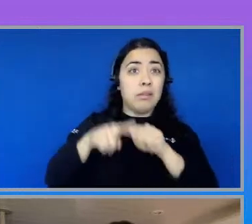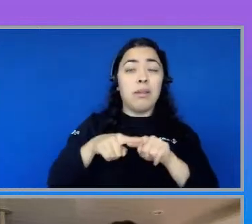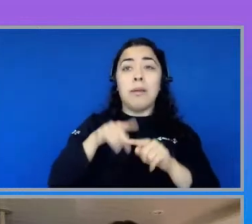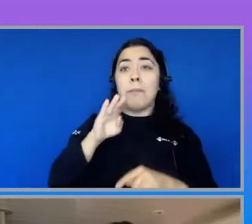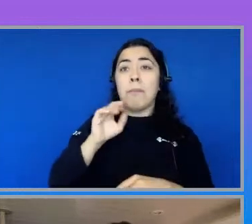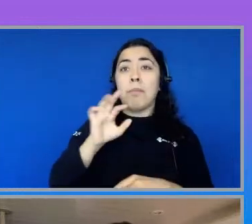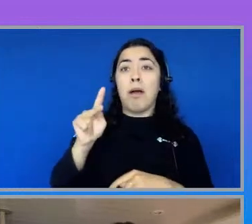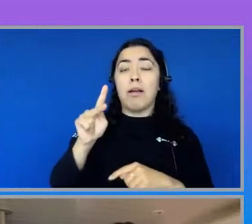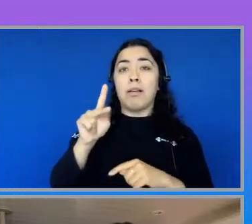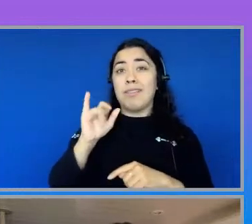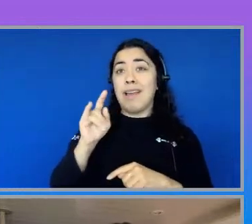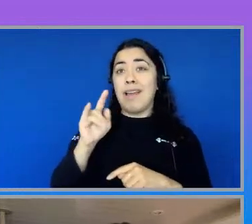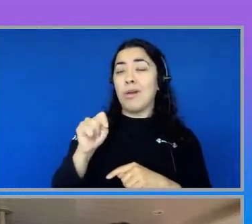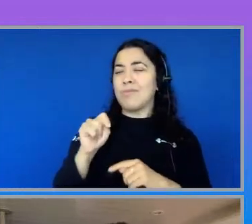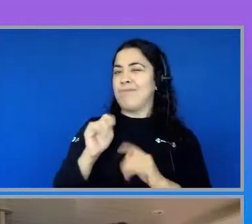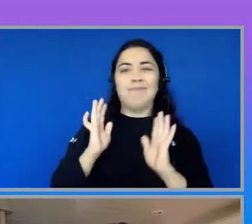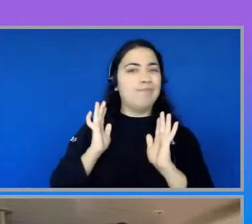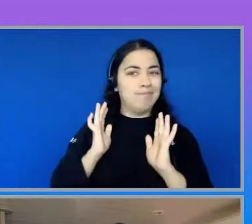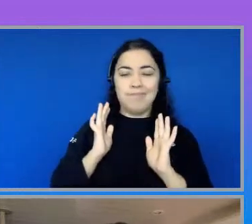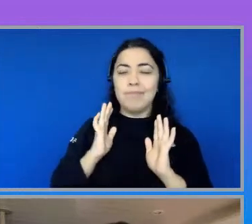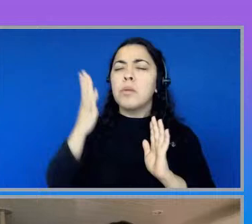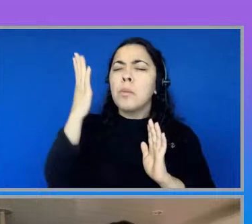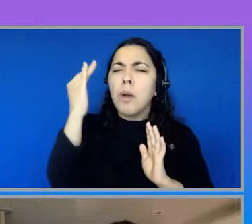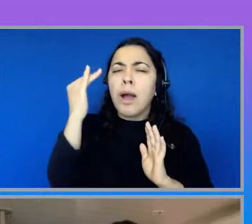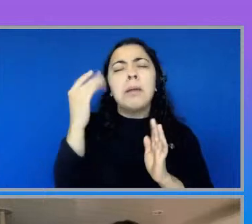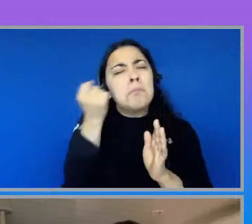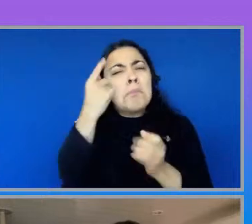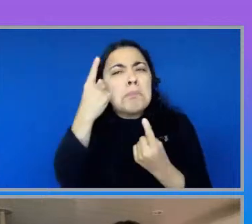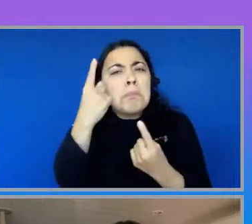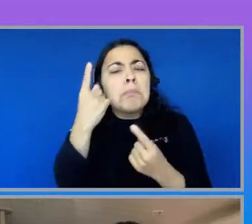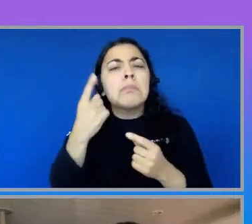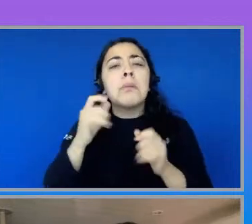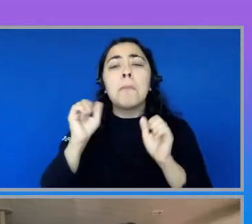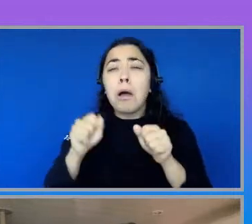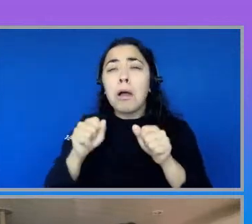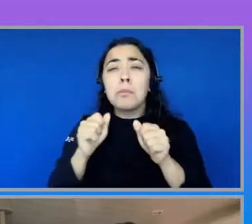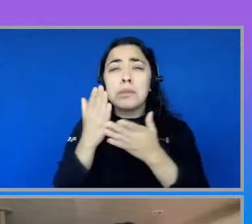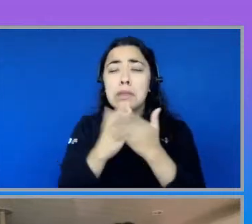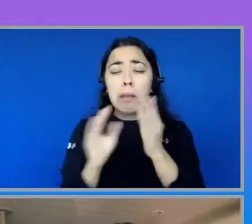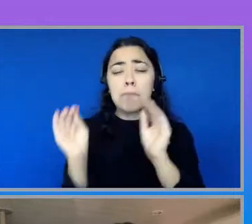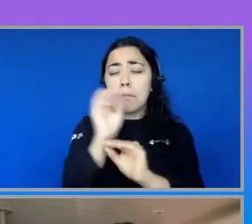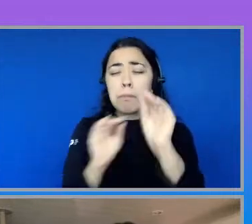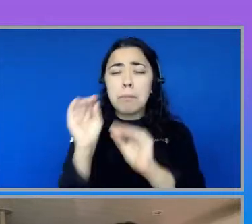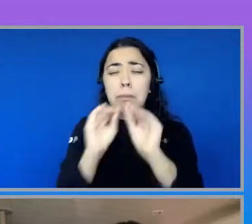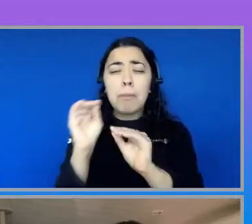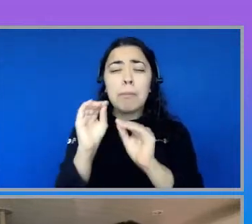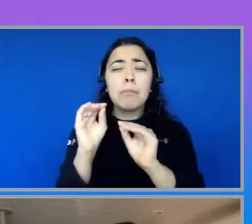block layout. And this makes sense anyway. Now it is possible to jumble things up to some